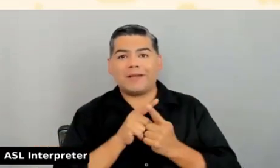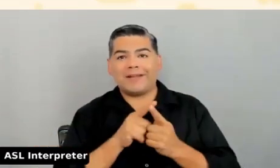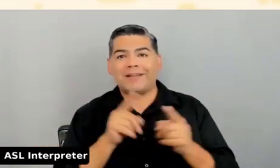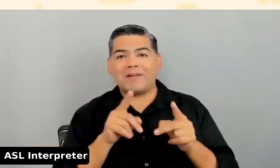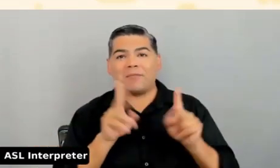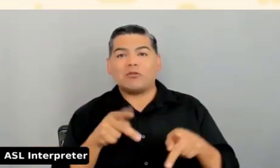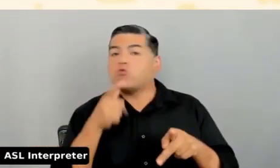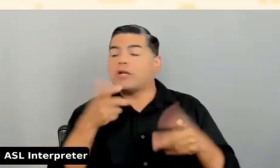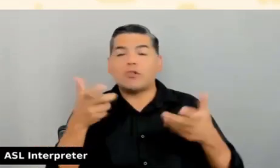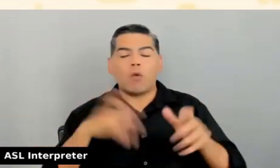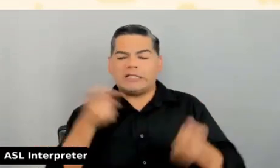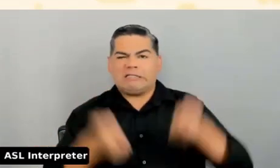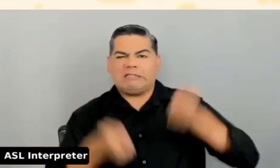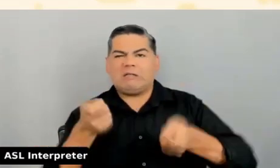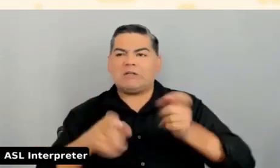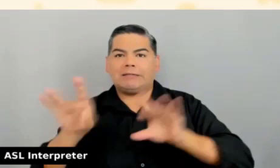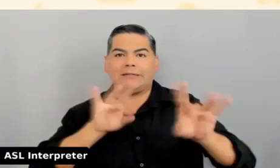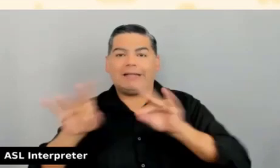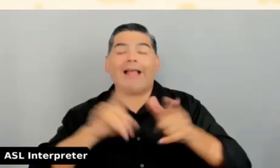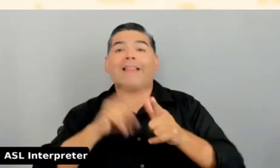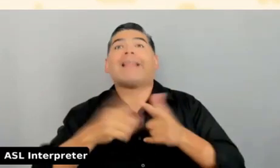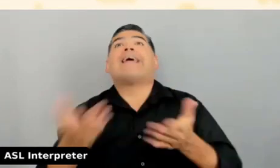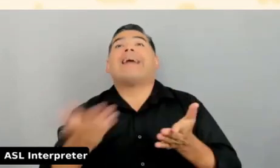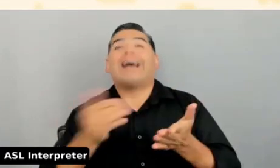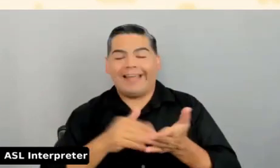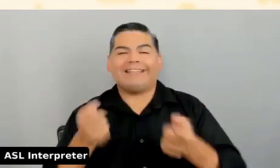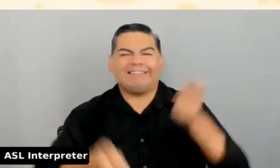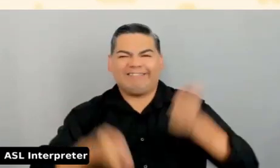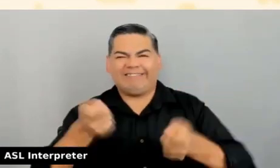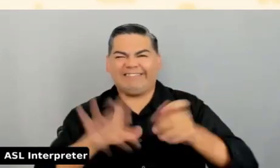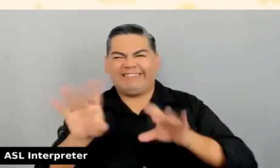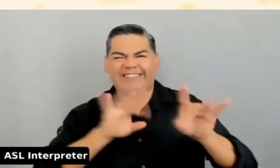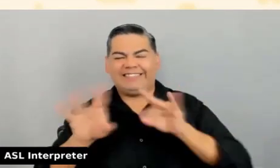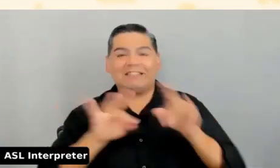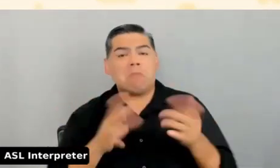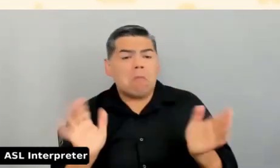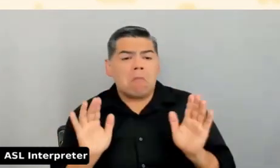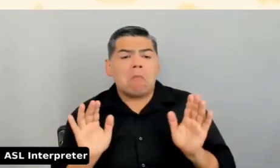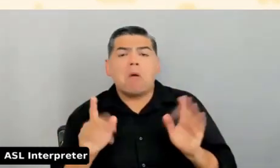and then customize it a whole lot more. So a great way to do customizations is via Trial themes.